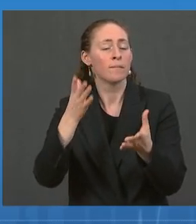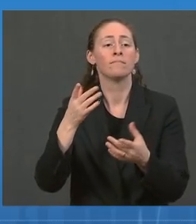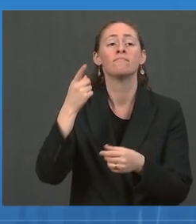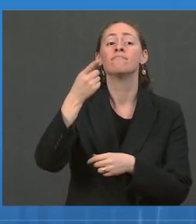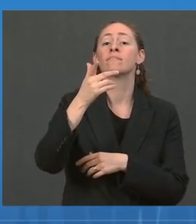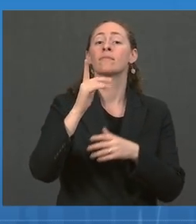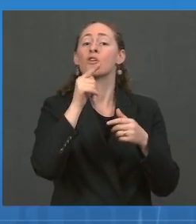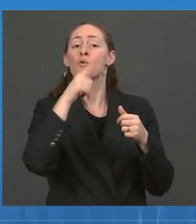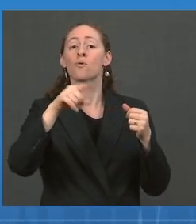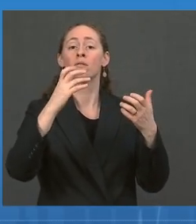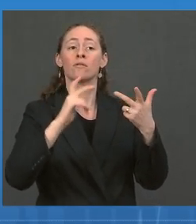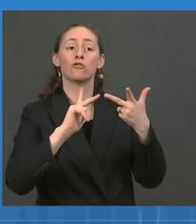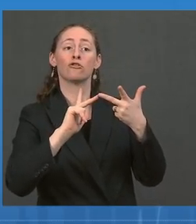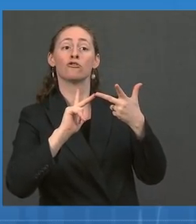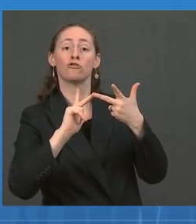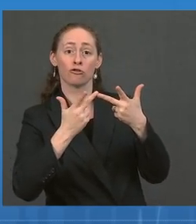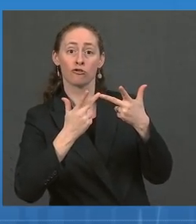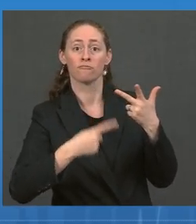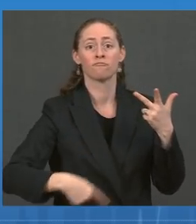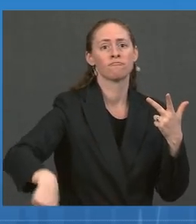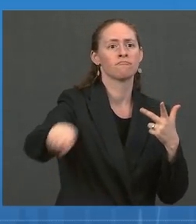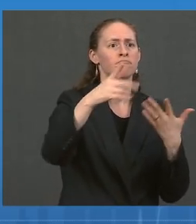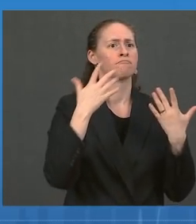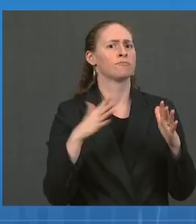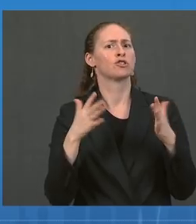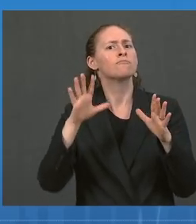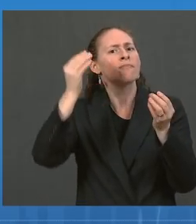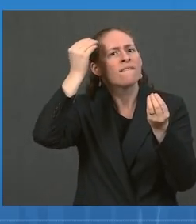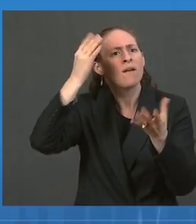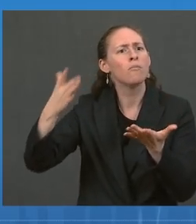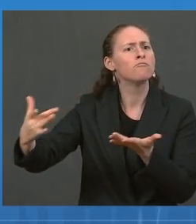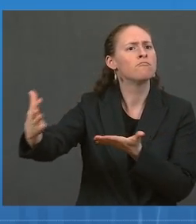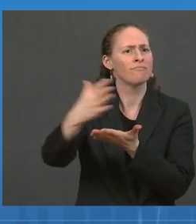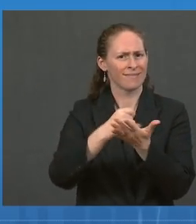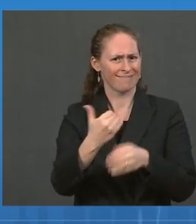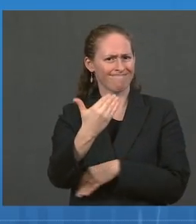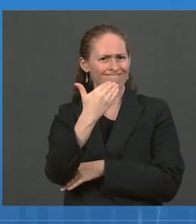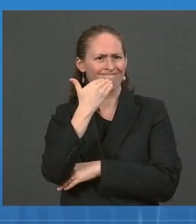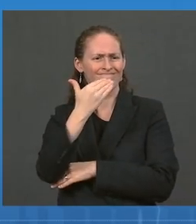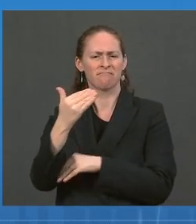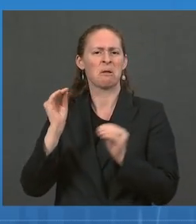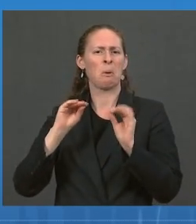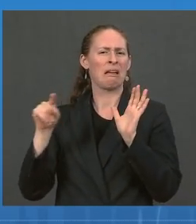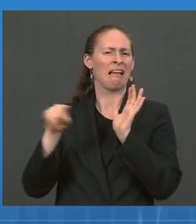so far, are well tolerated. This report includes some of the data of our early experience